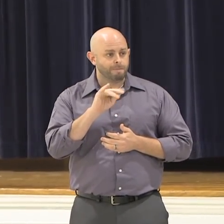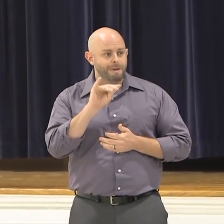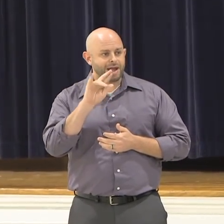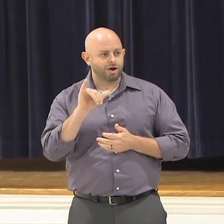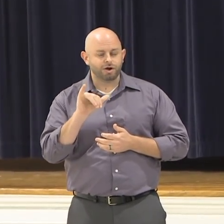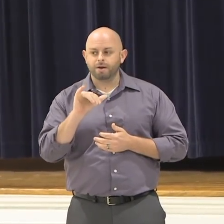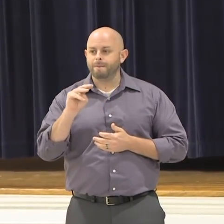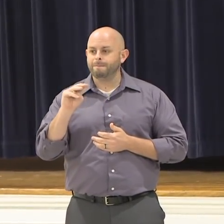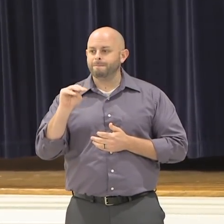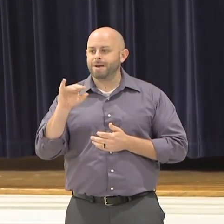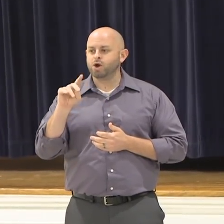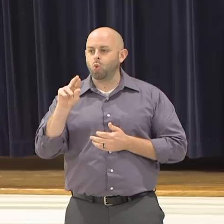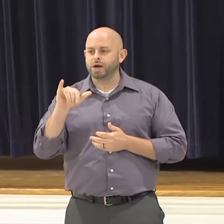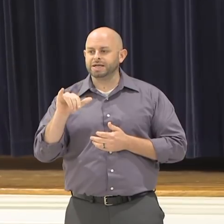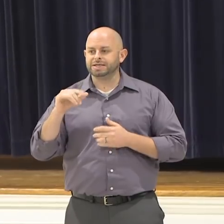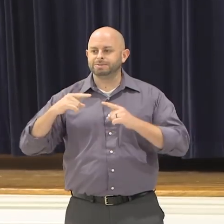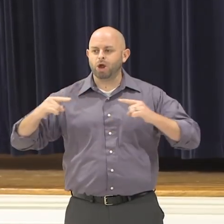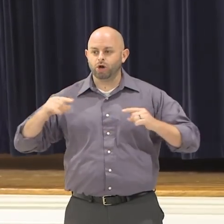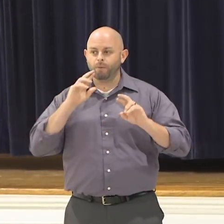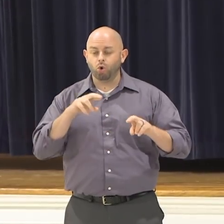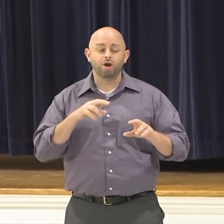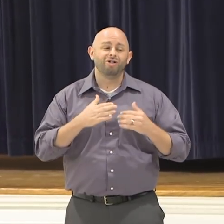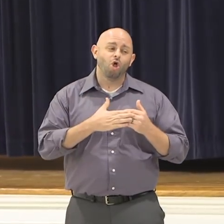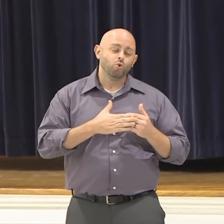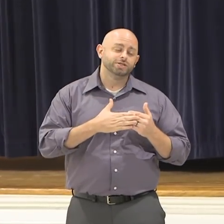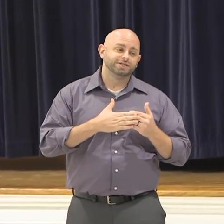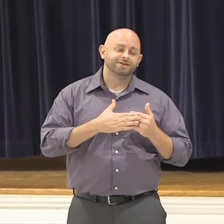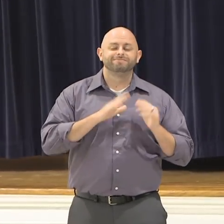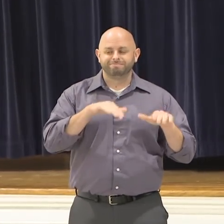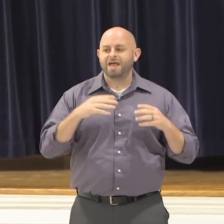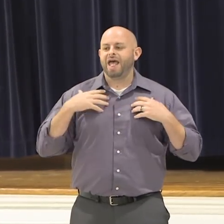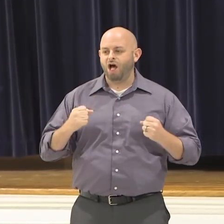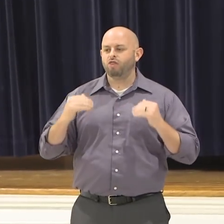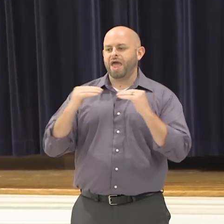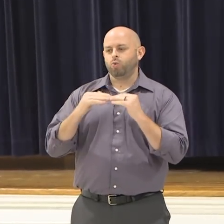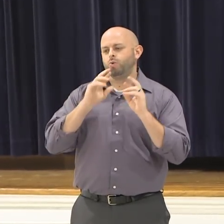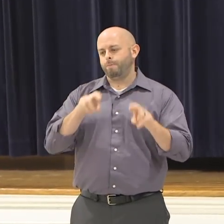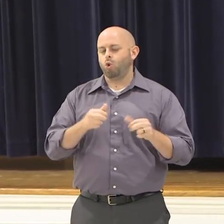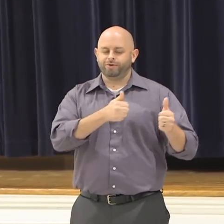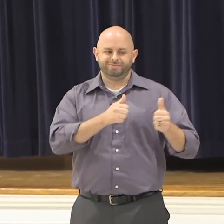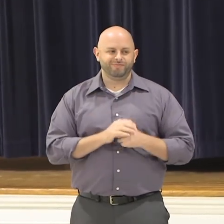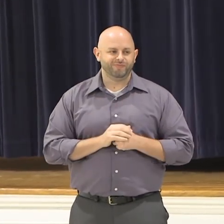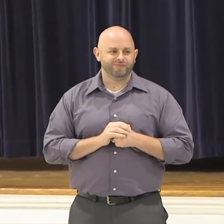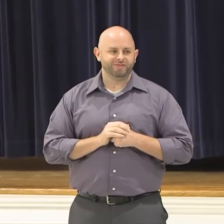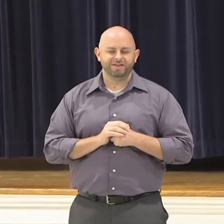close close I'll give it to ya it's the health equity report so every year we do this